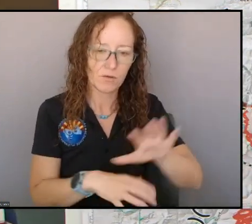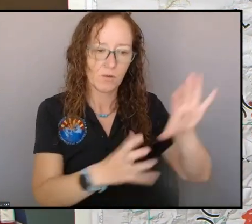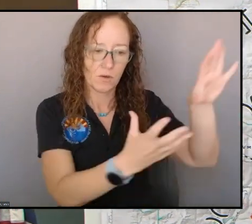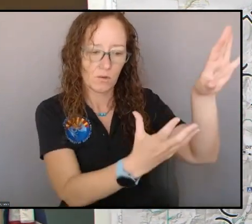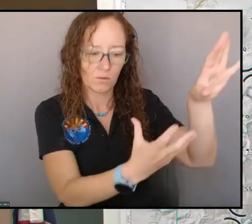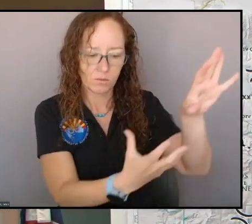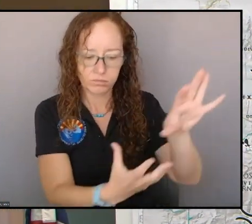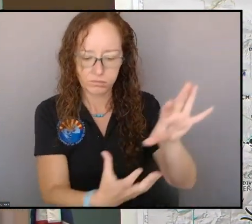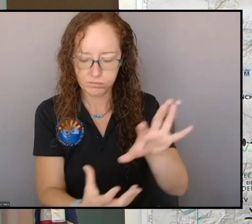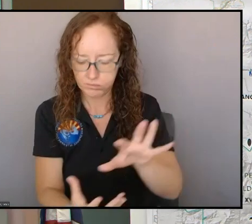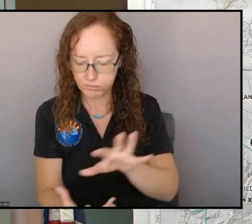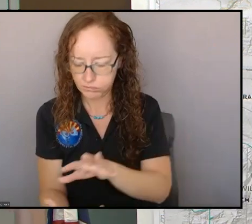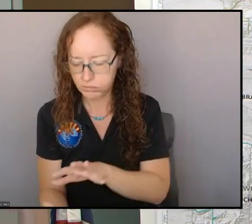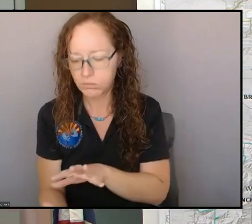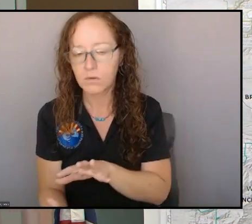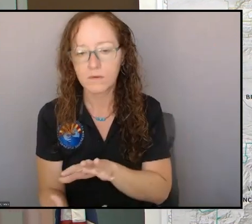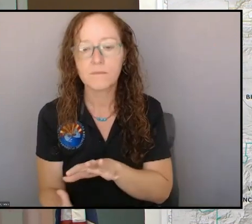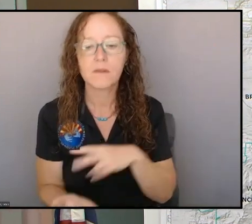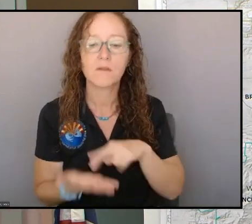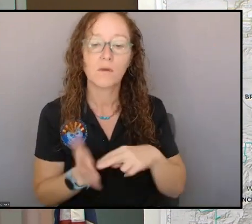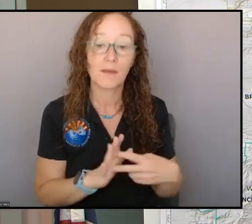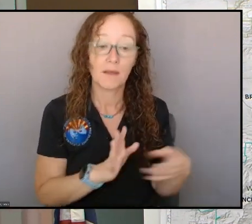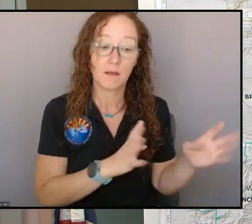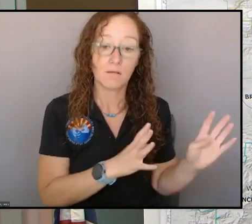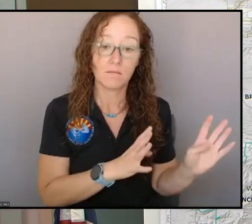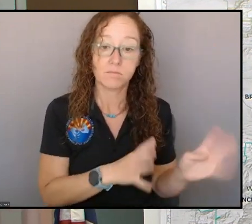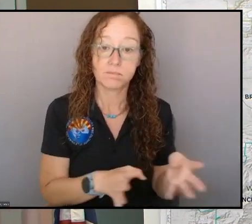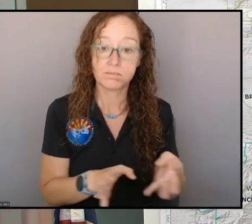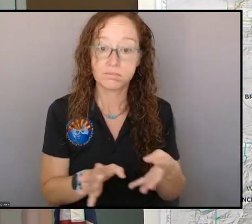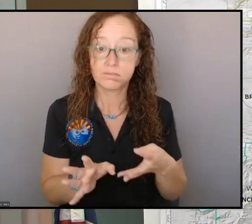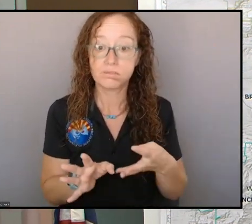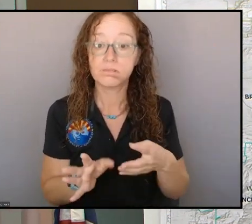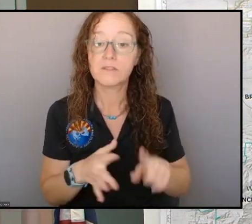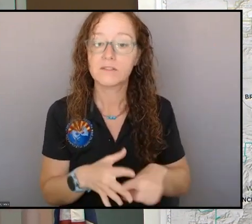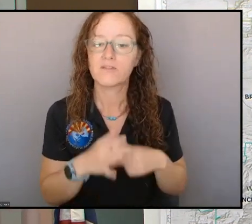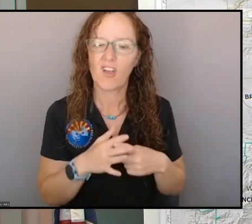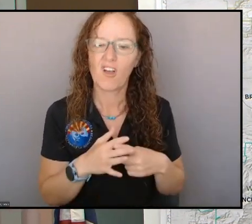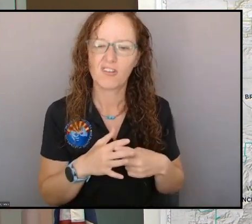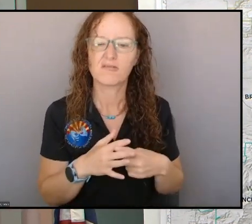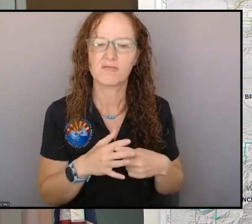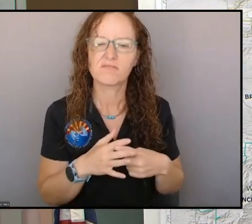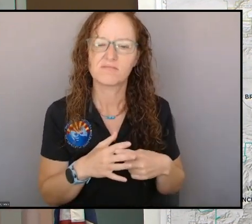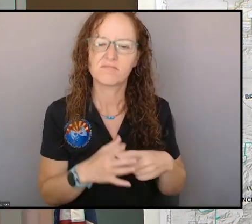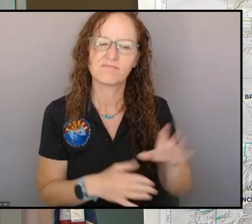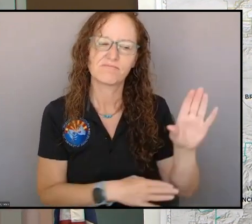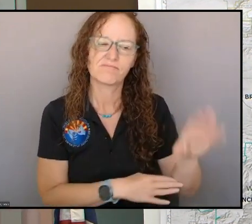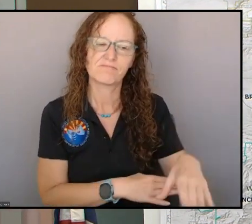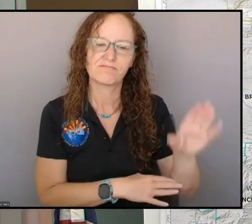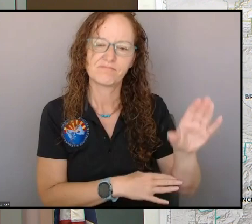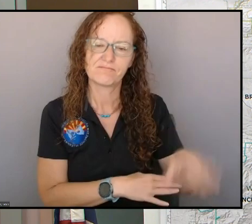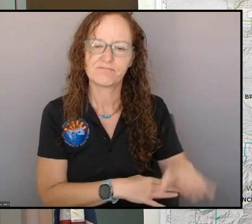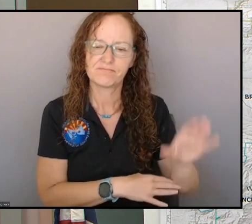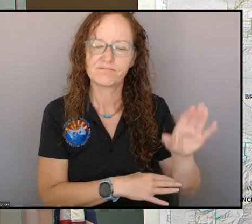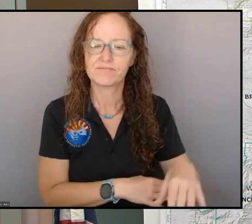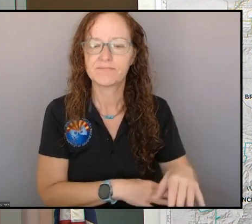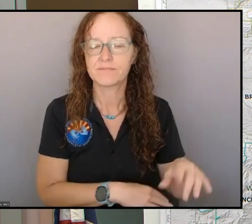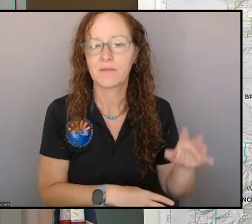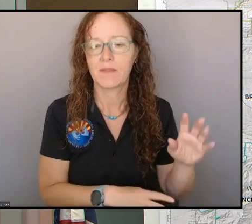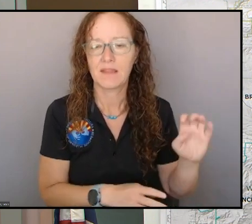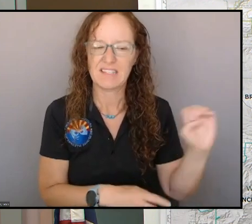eastern zones probably by mid to late afternoon. Not expecting that change in wind direction to occur for most of the active